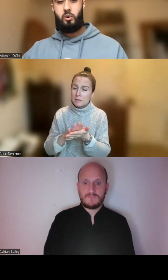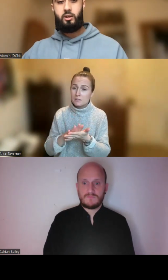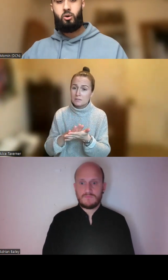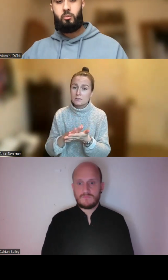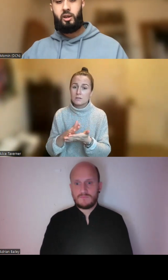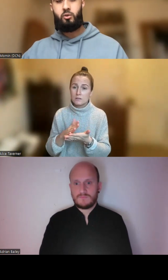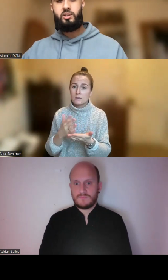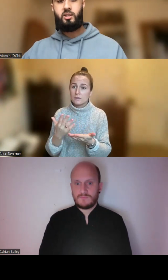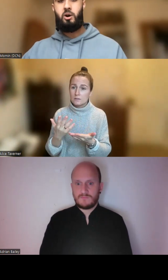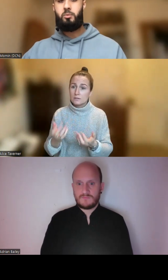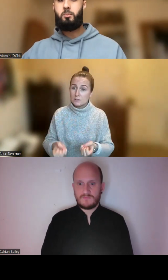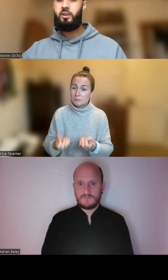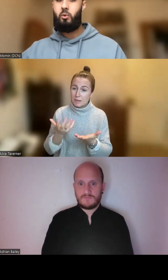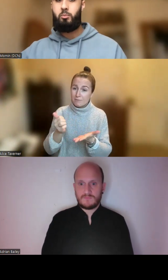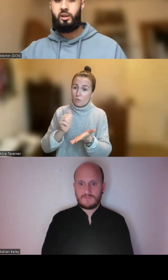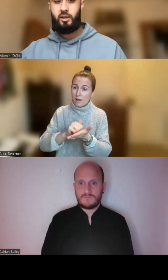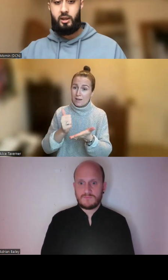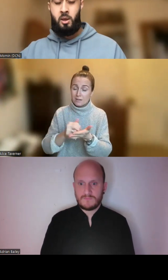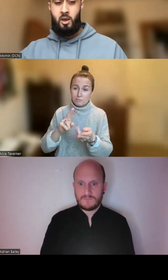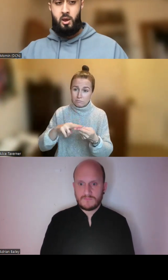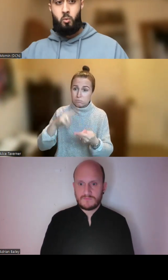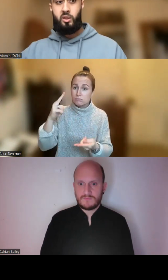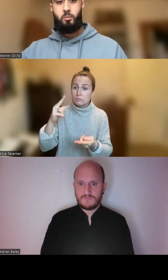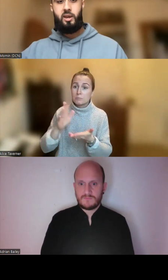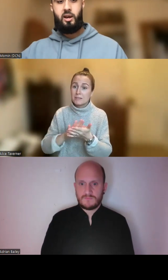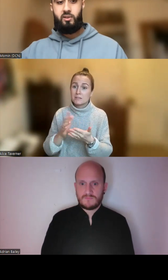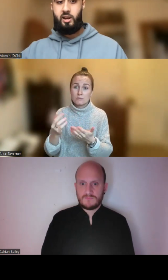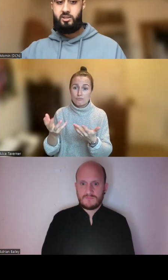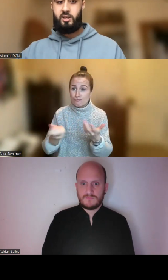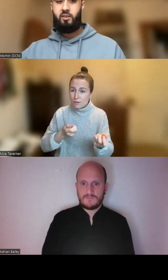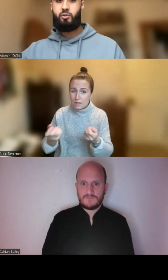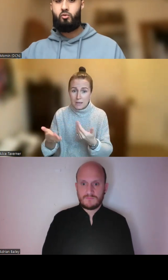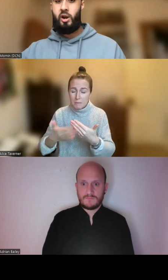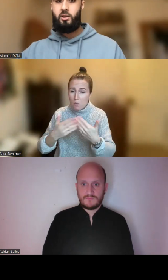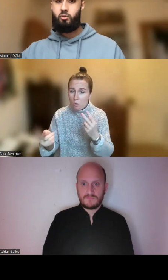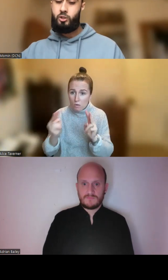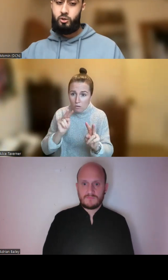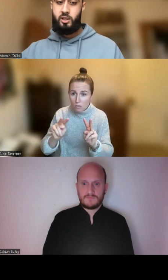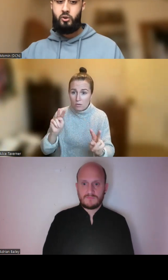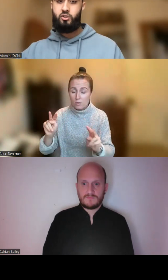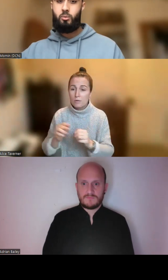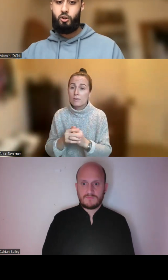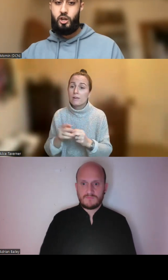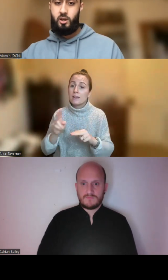We're talking about increasing the amount of people that we're bringing in. With paid advertising, if done right, you can just increase your budget.